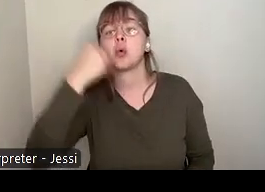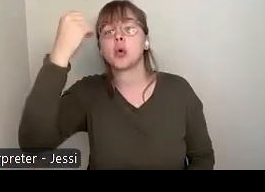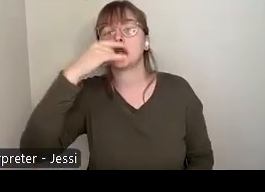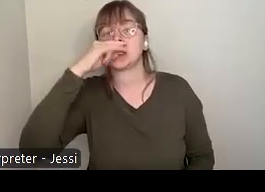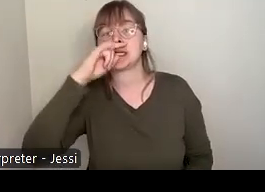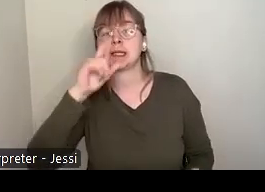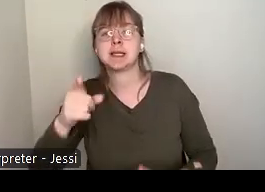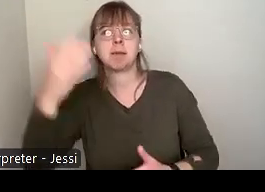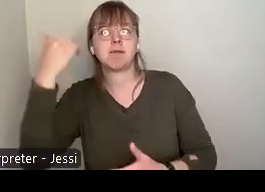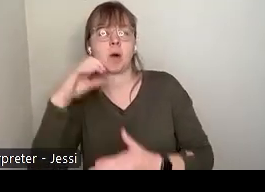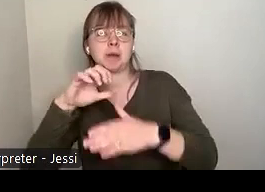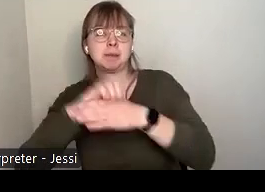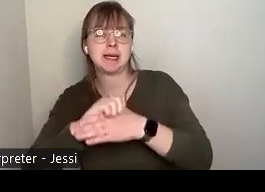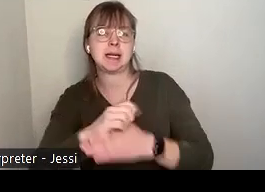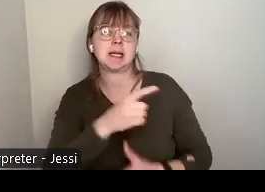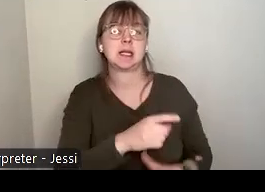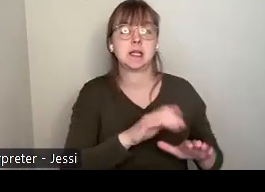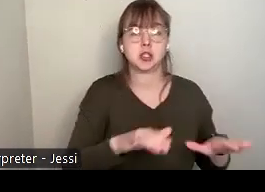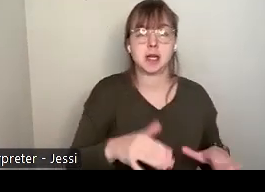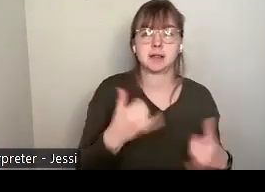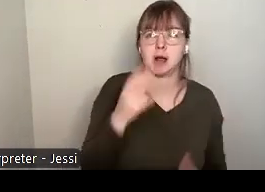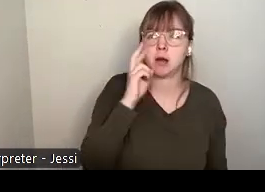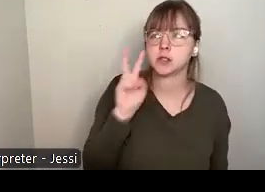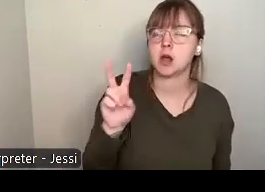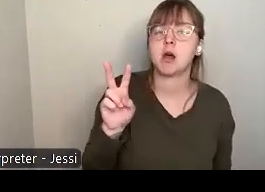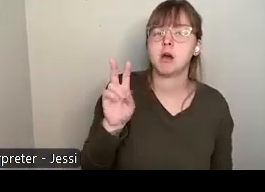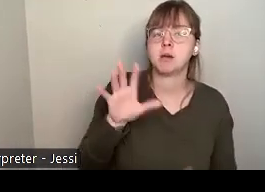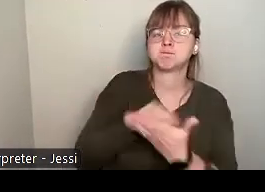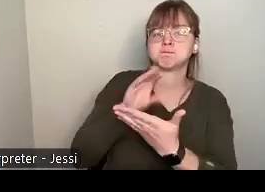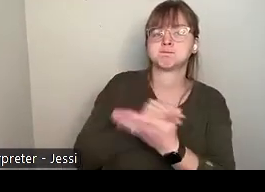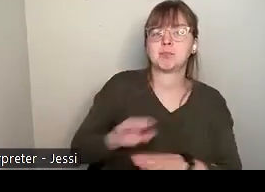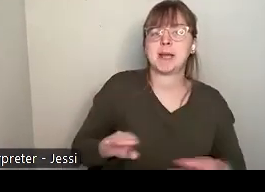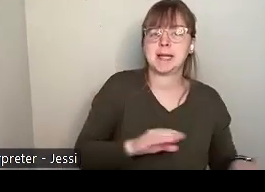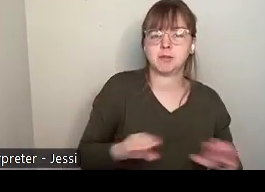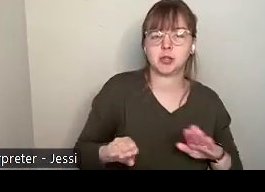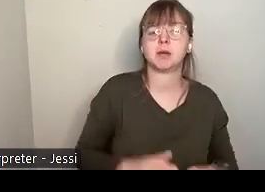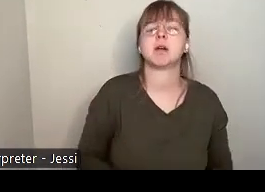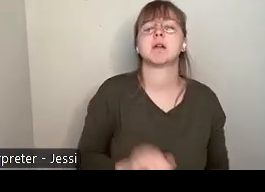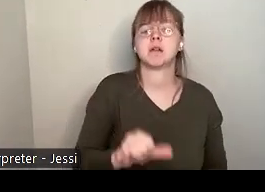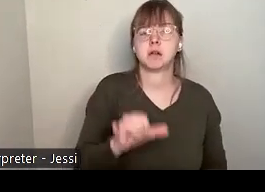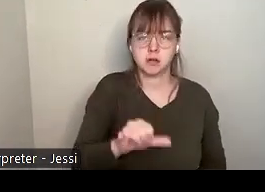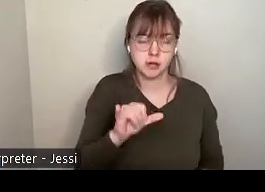this classroom a few months ago so the team then uh establishes goals for consultation which in